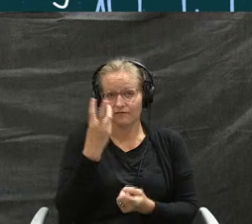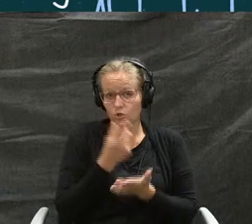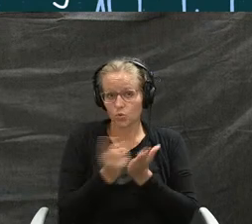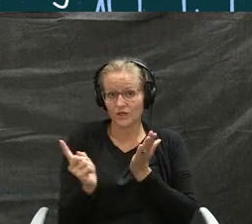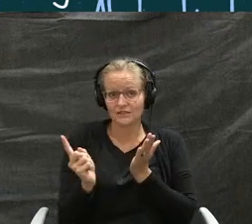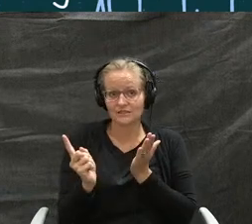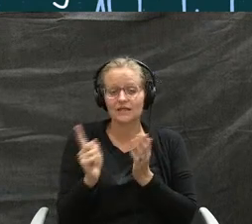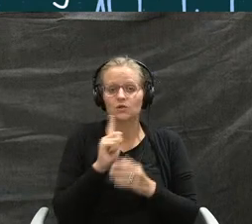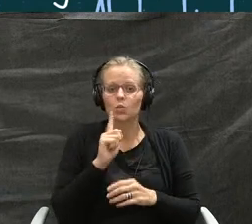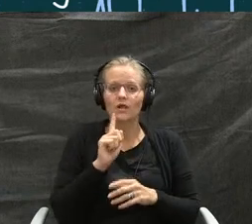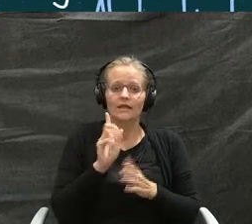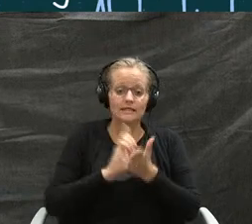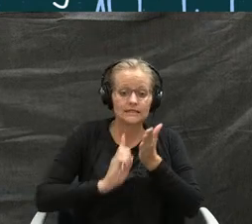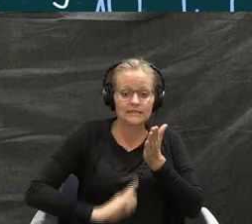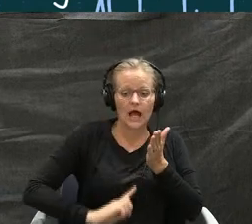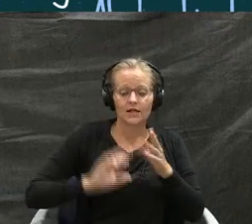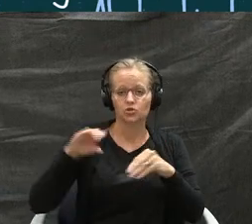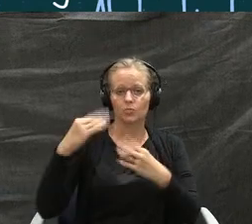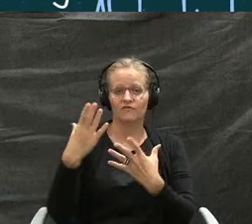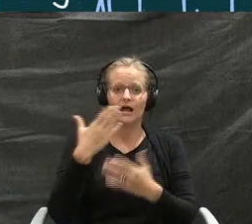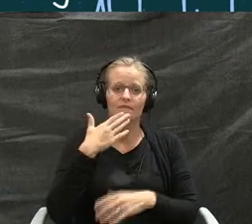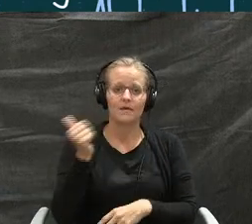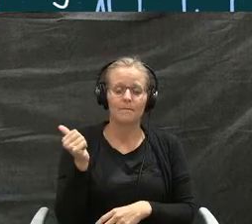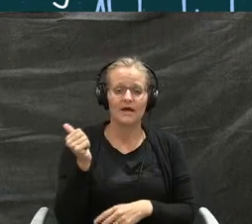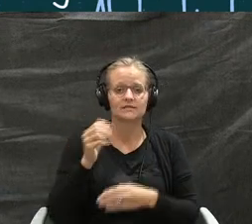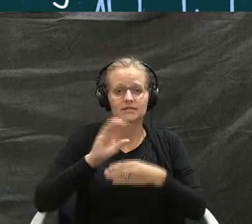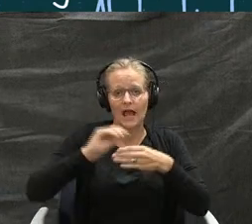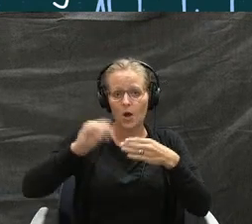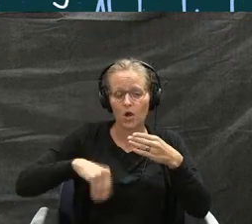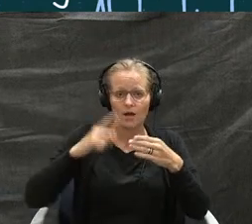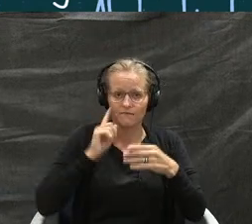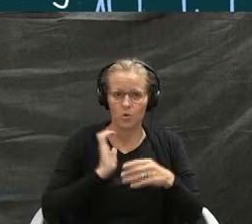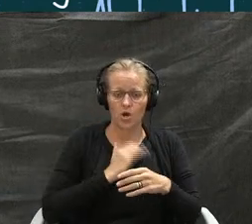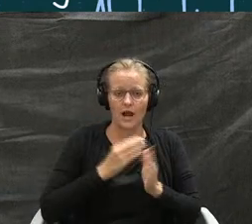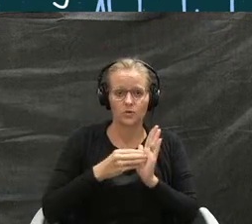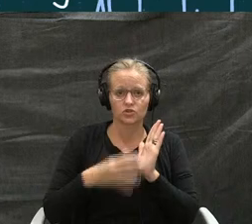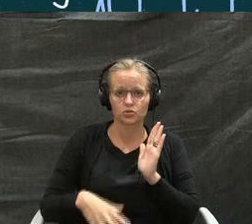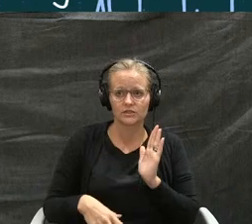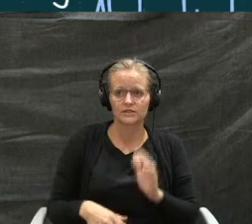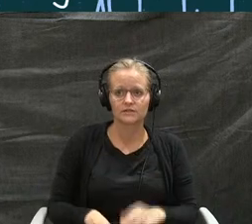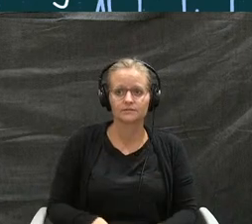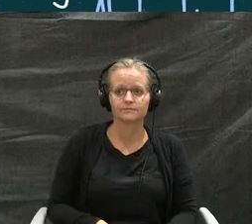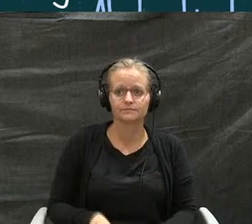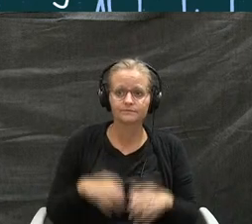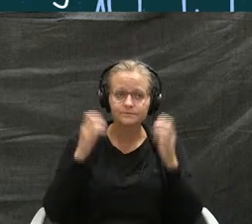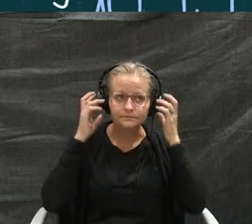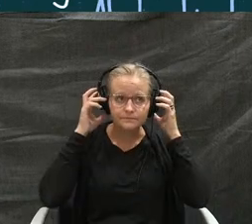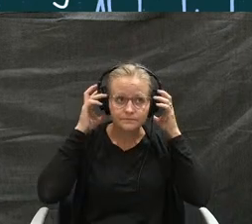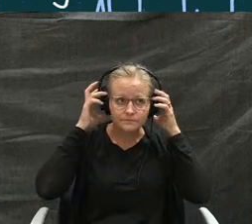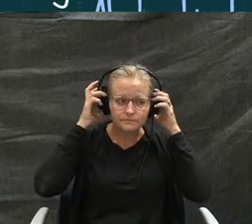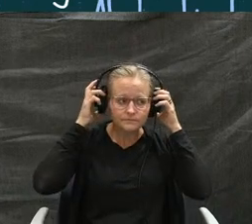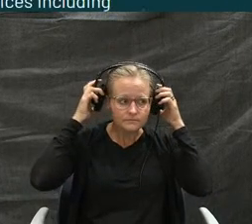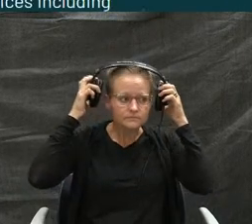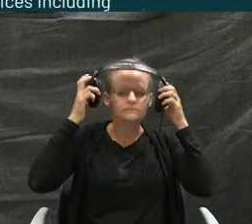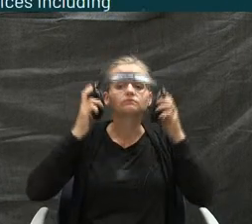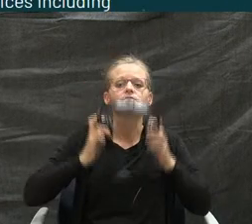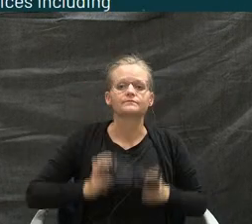for students. So thank you all for your patience an for watching along at home just to start with our plan. There were